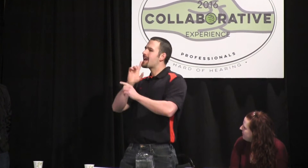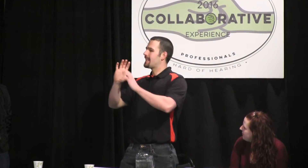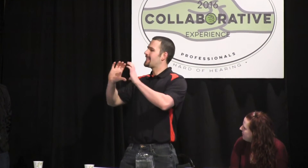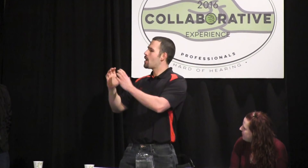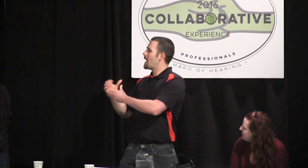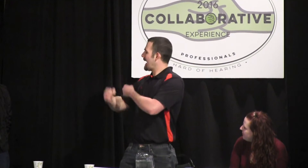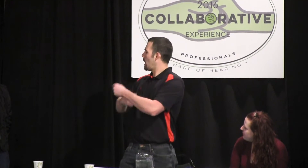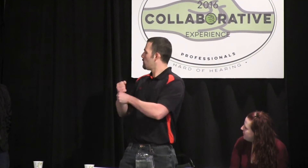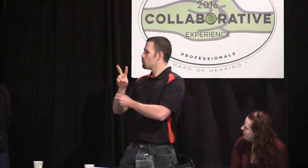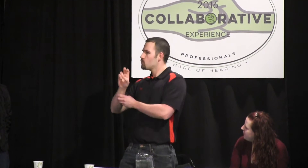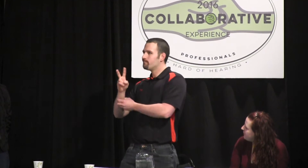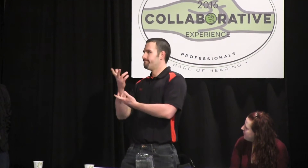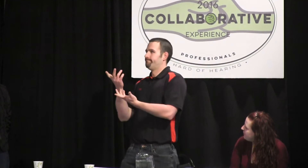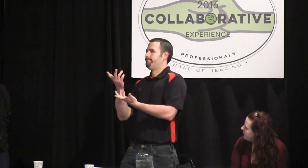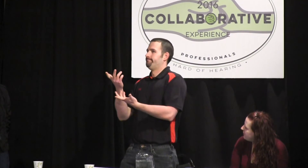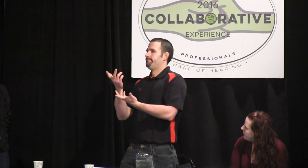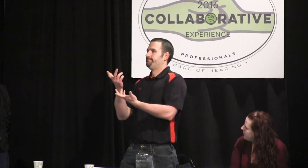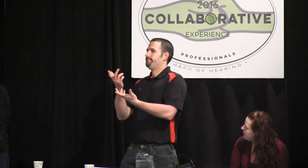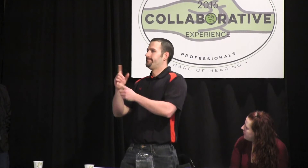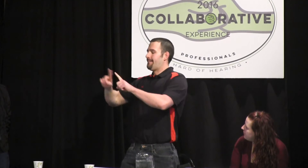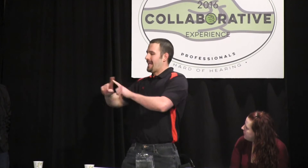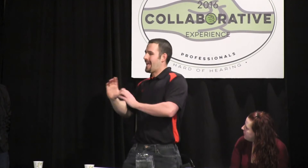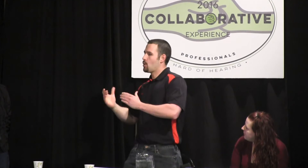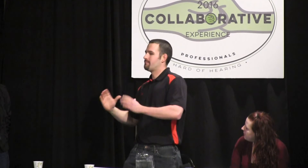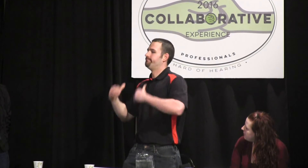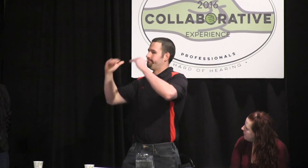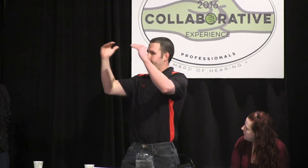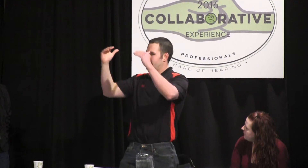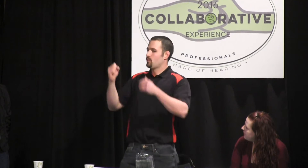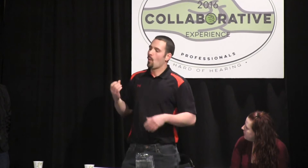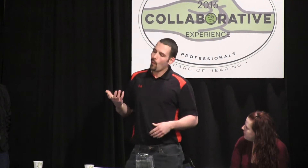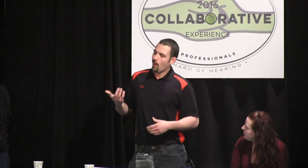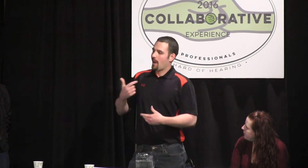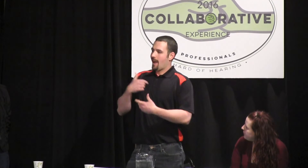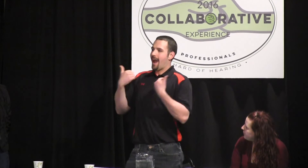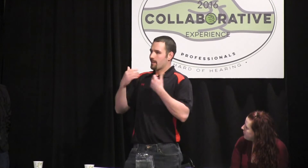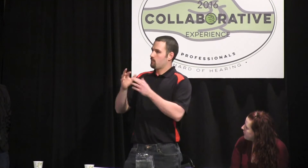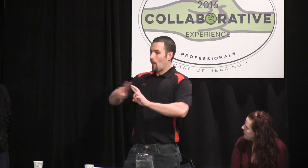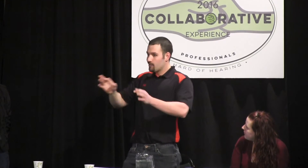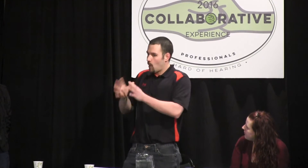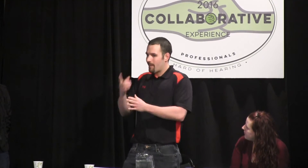and there was different deaf classes sometimes that we'd have as we went through school,